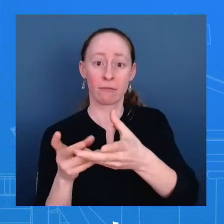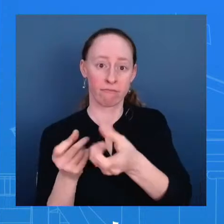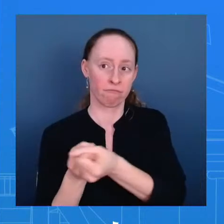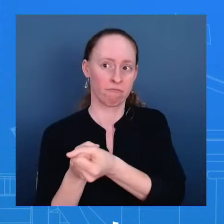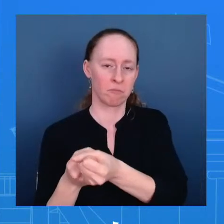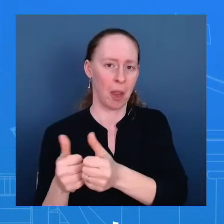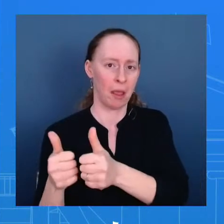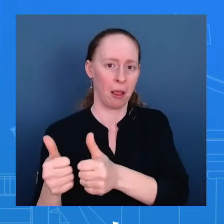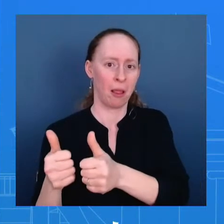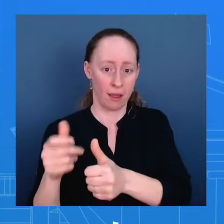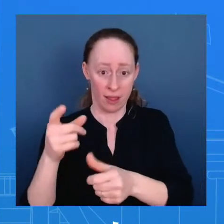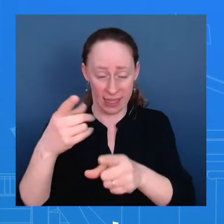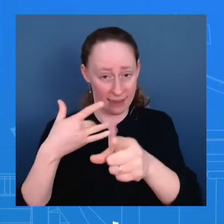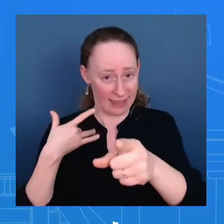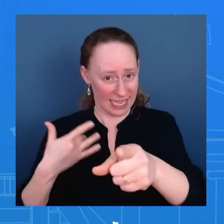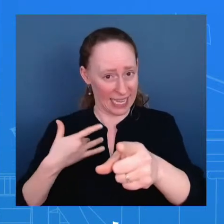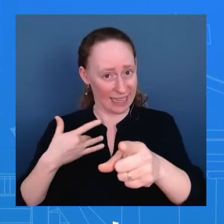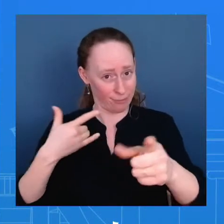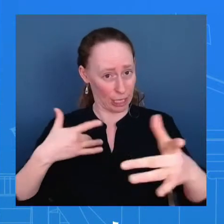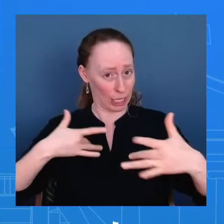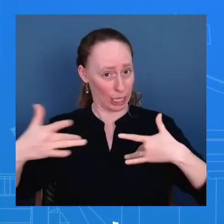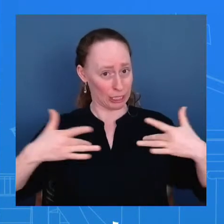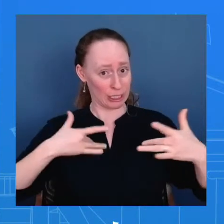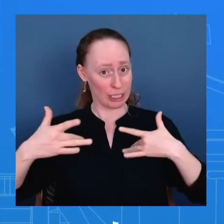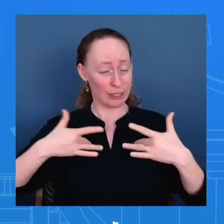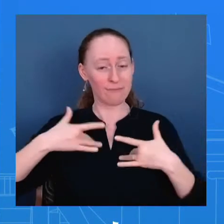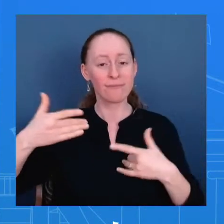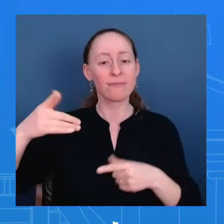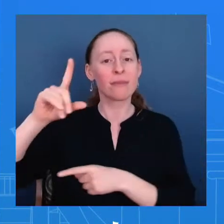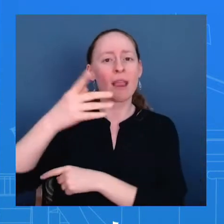political needs could be preventing him